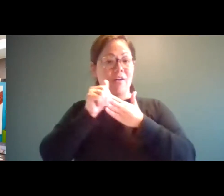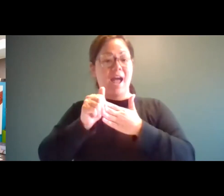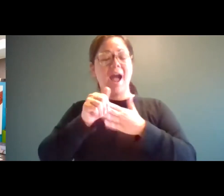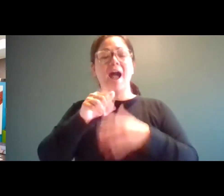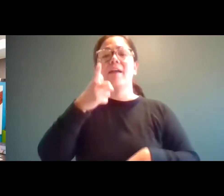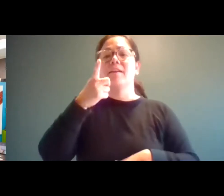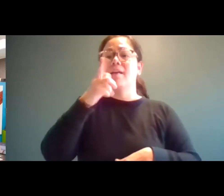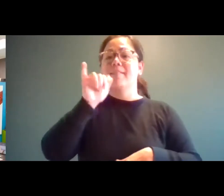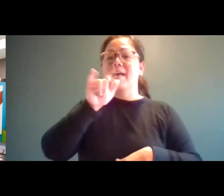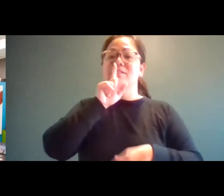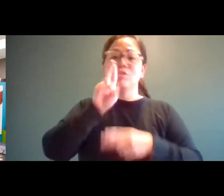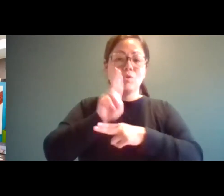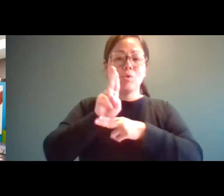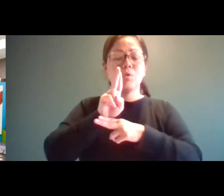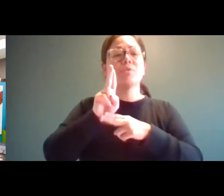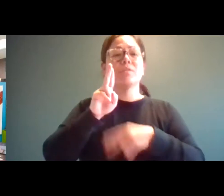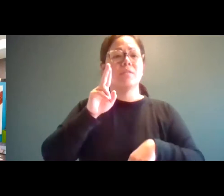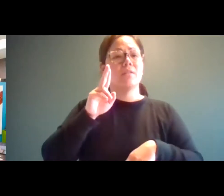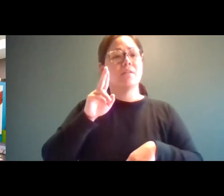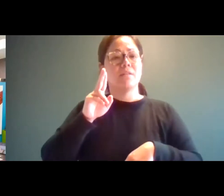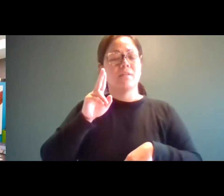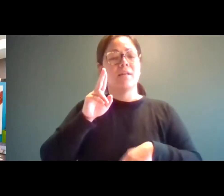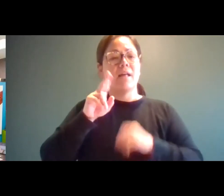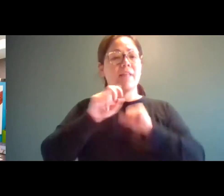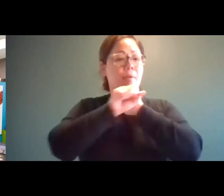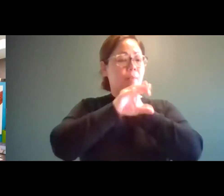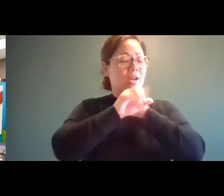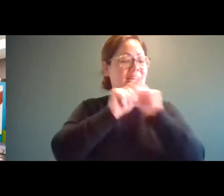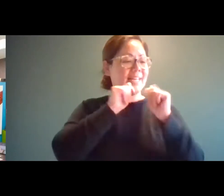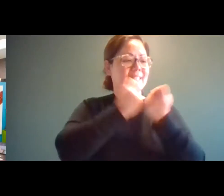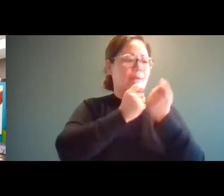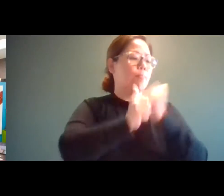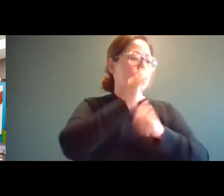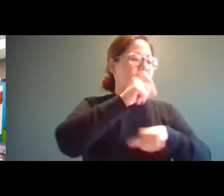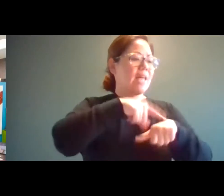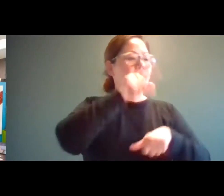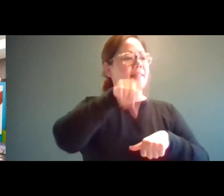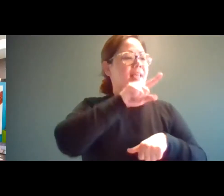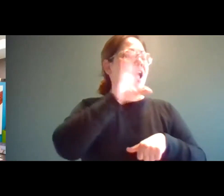by a marketing team, most of the time there'll be at least something outlined